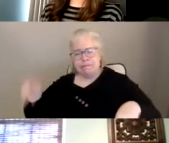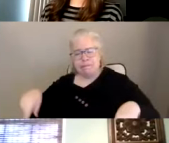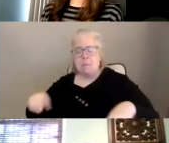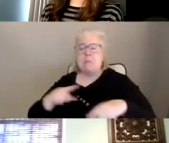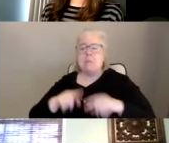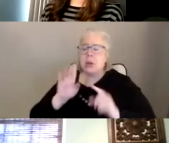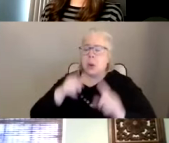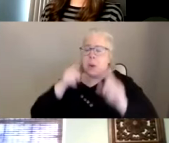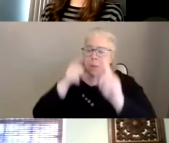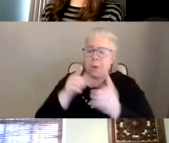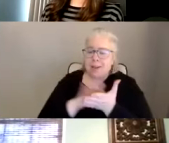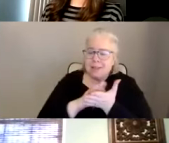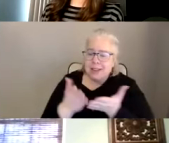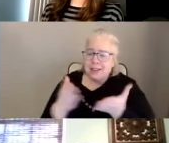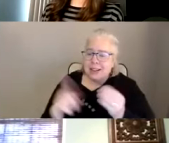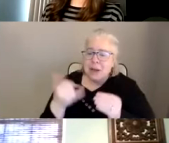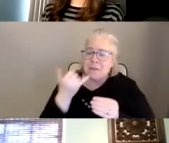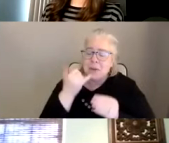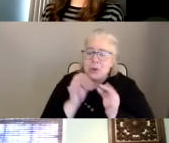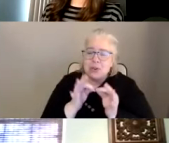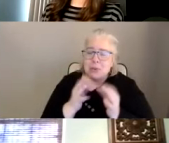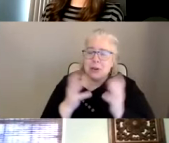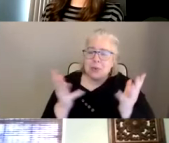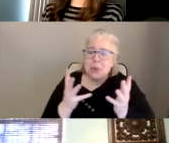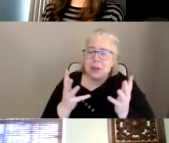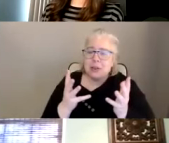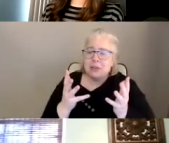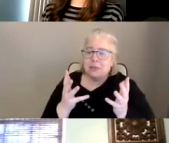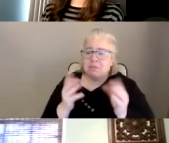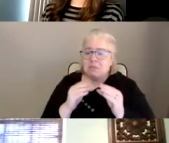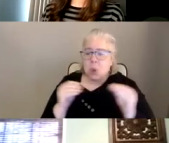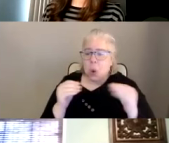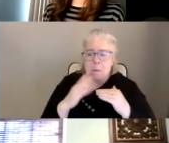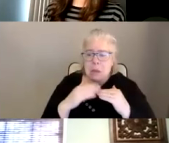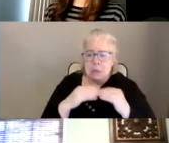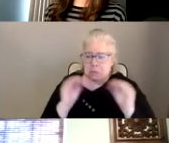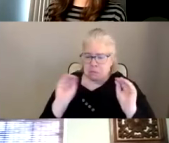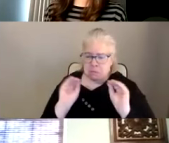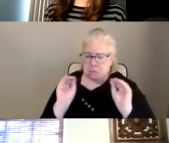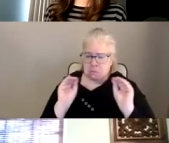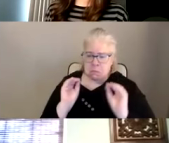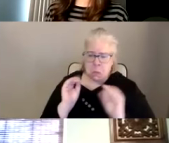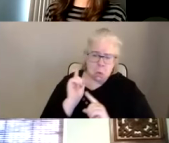the nice thing about phone interpreting is there's no minimums for the on-demand service.